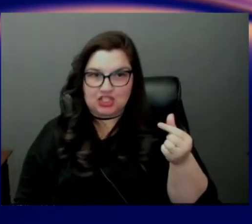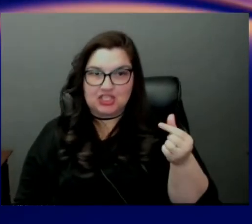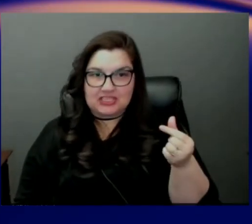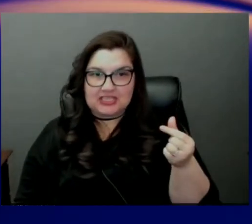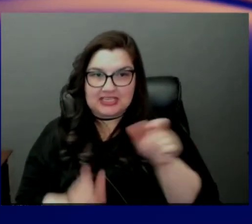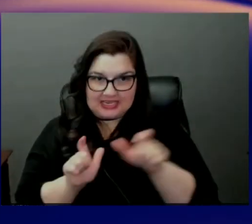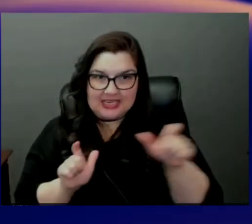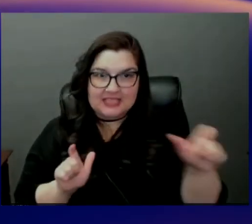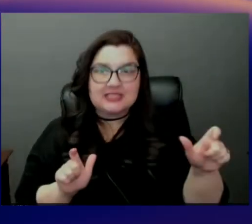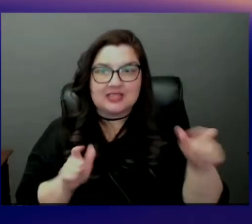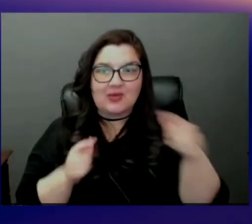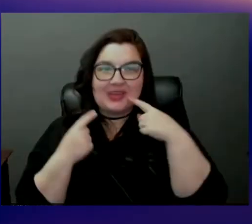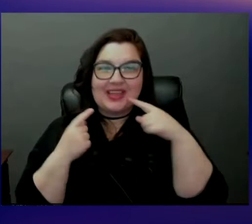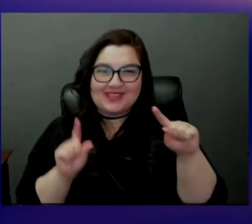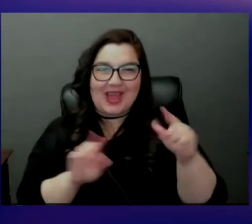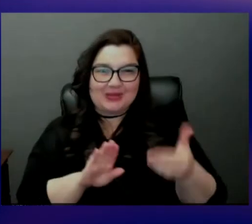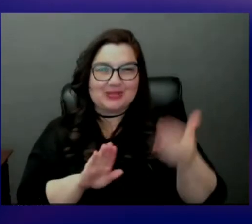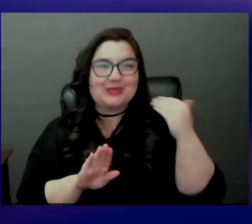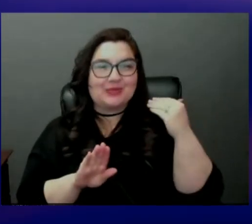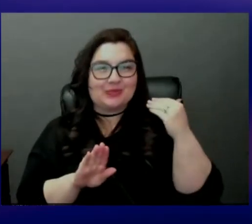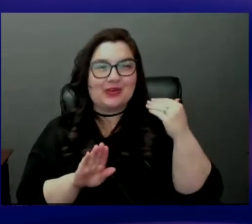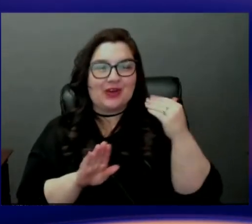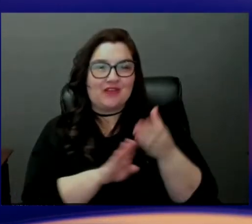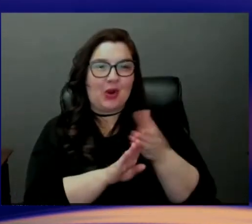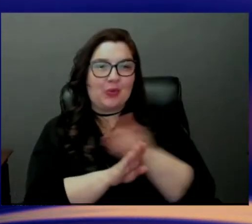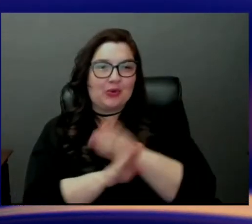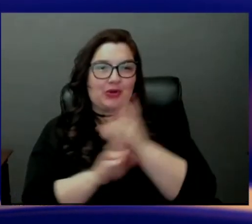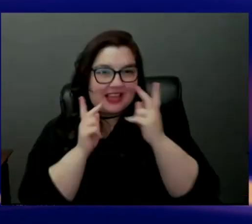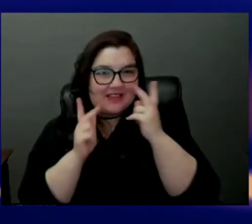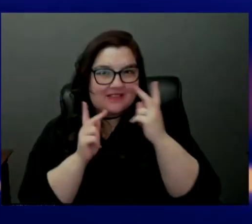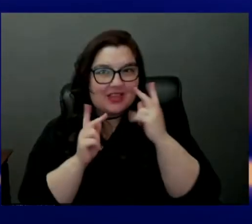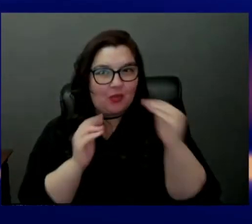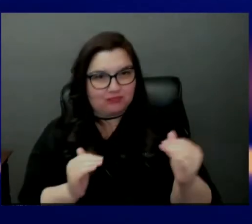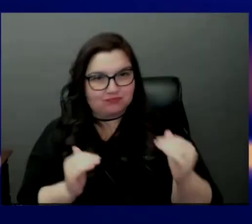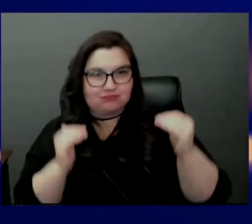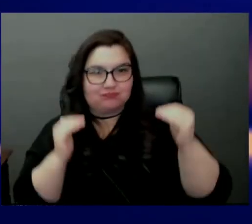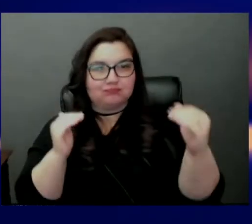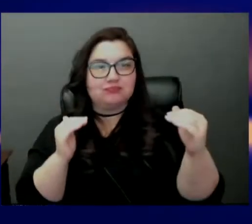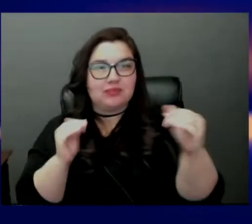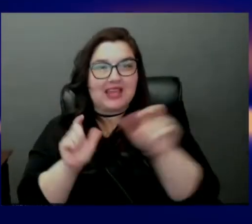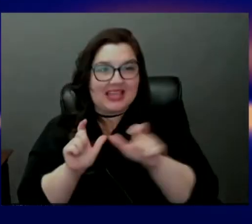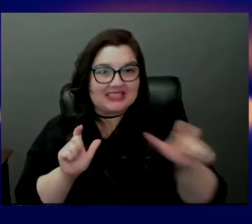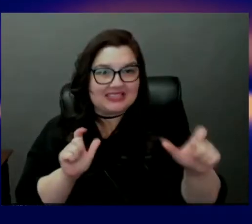but what goal is to raise the bar further on instance level security. And so we will,